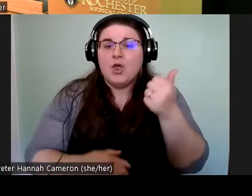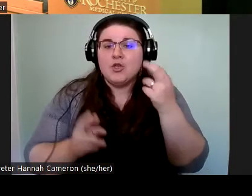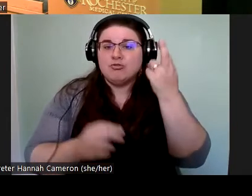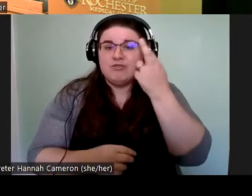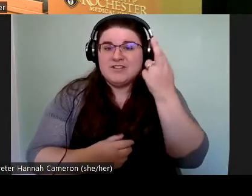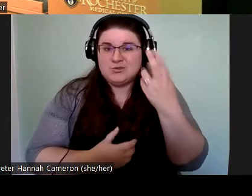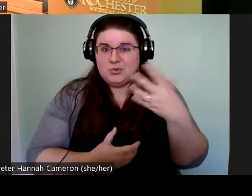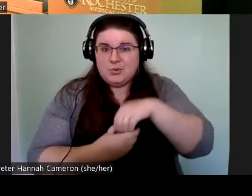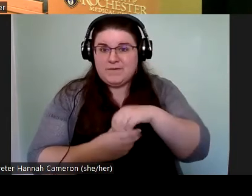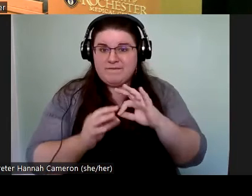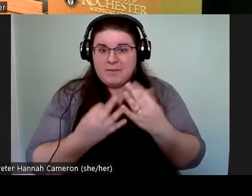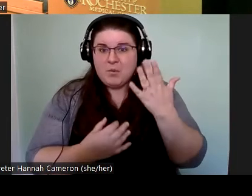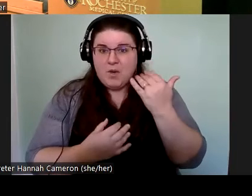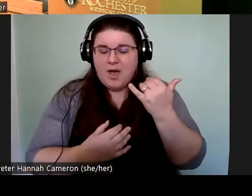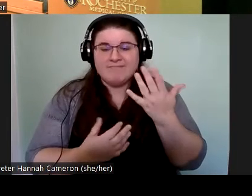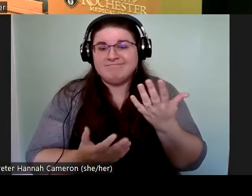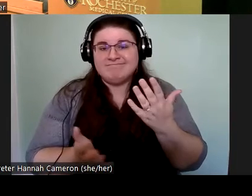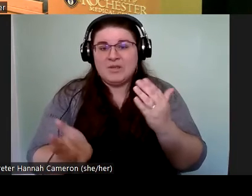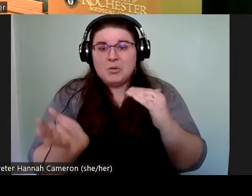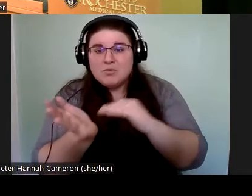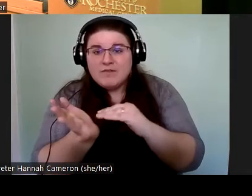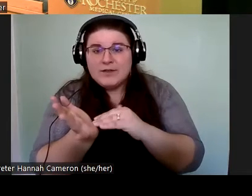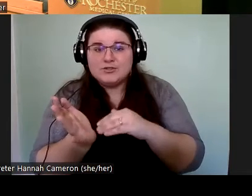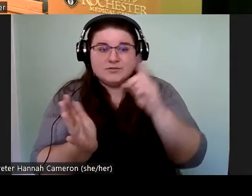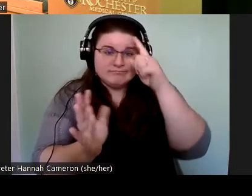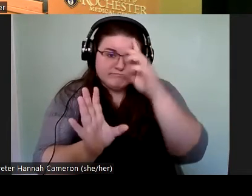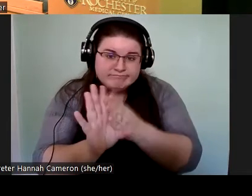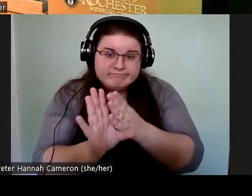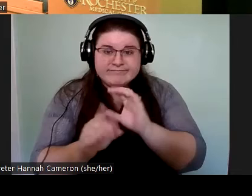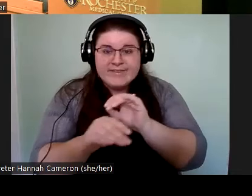at this hospital or this clinic but maybe in five years you're going to be somewhere else but we're